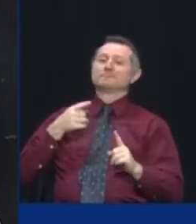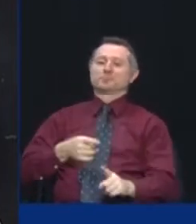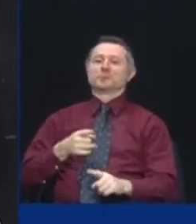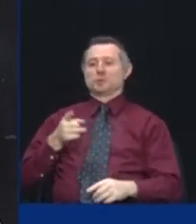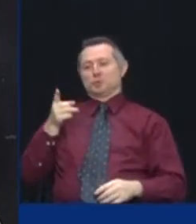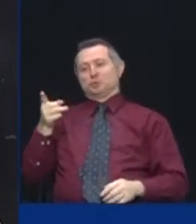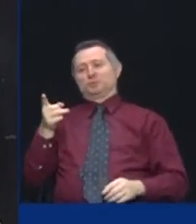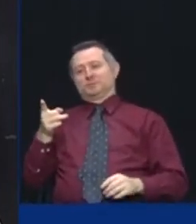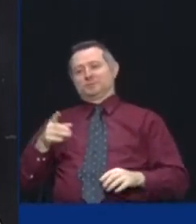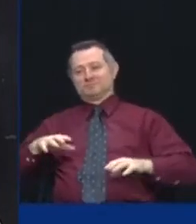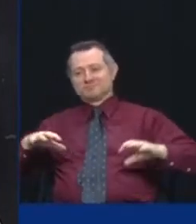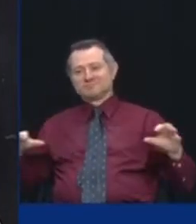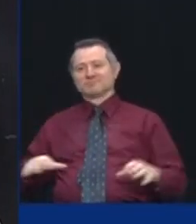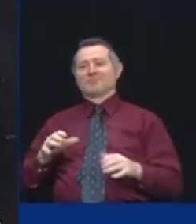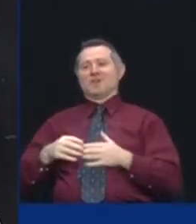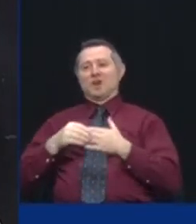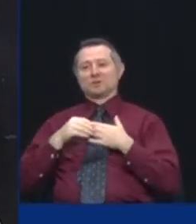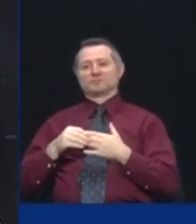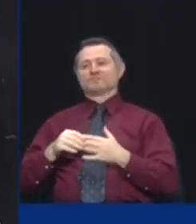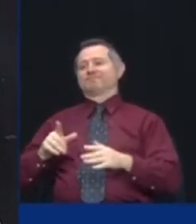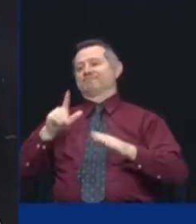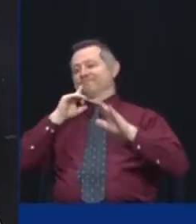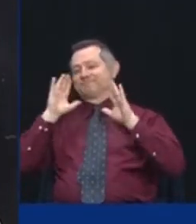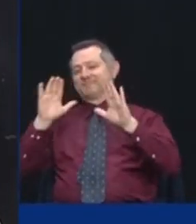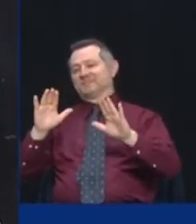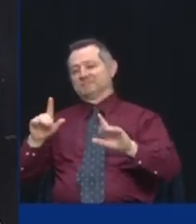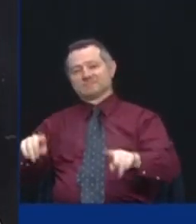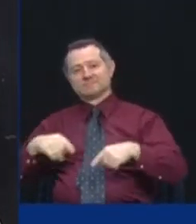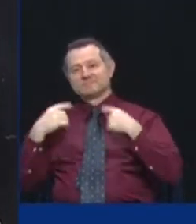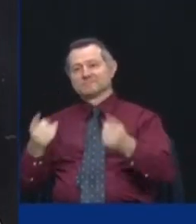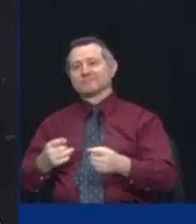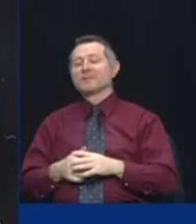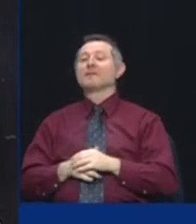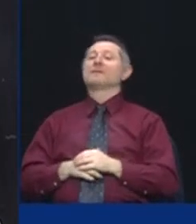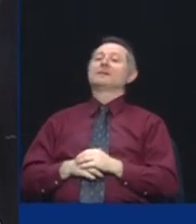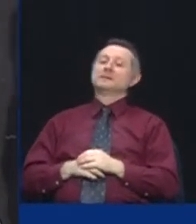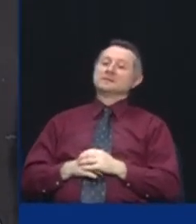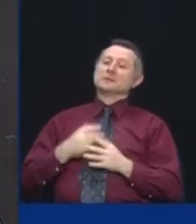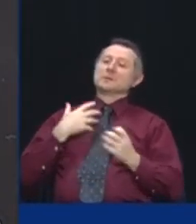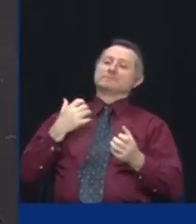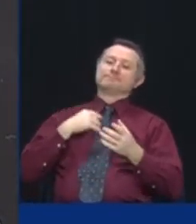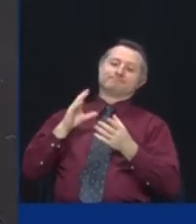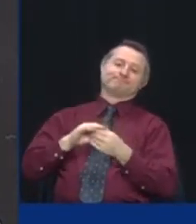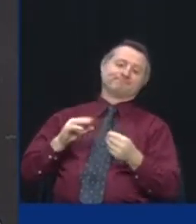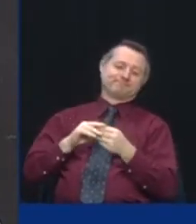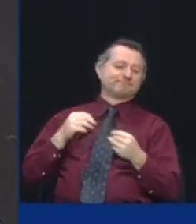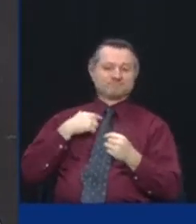COME. AND A LOT OF THAT HAS TO DO WITH